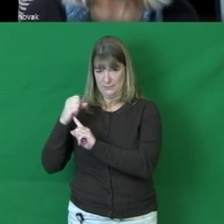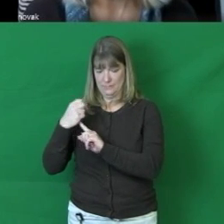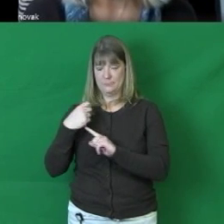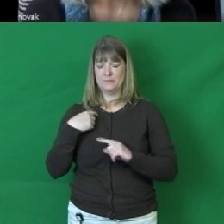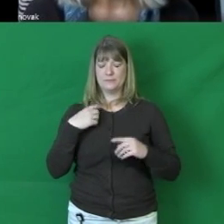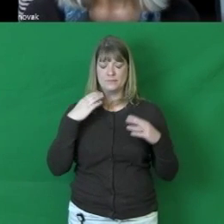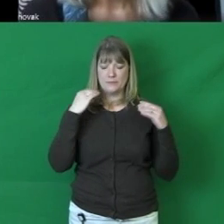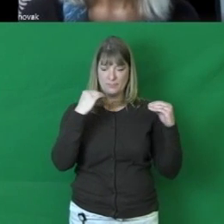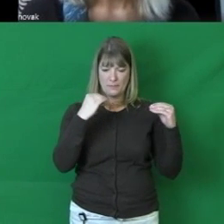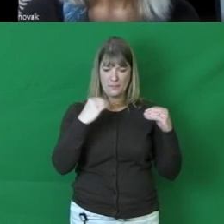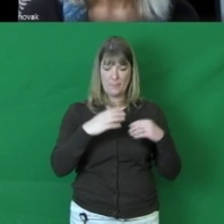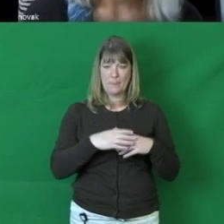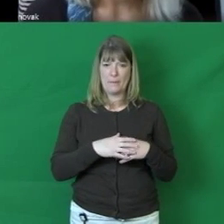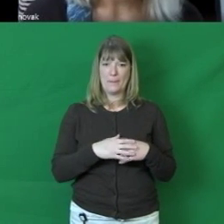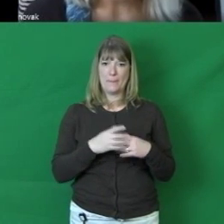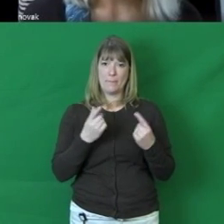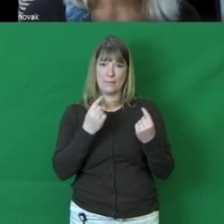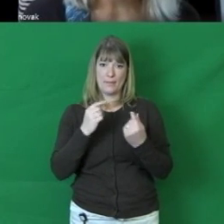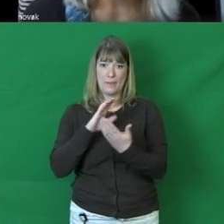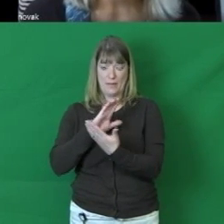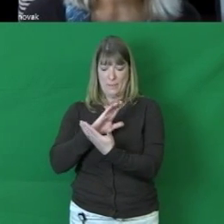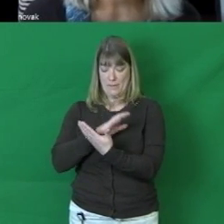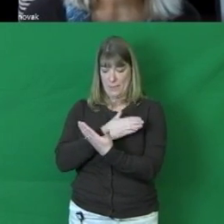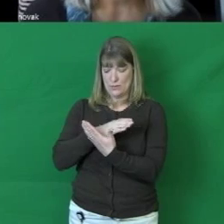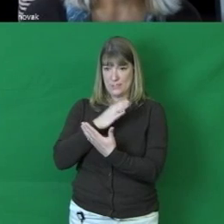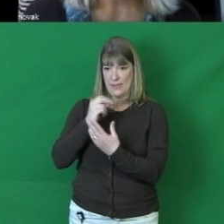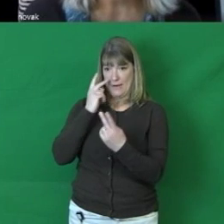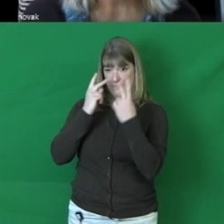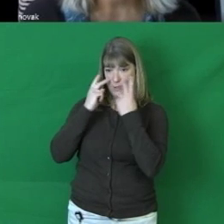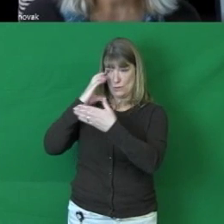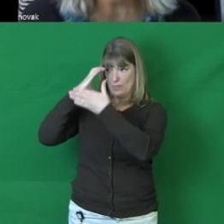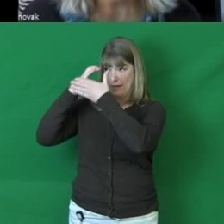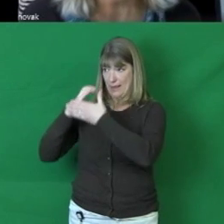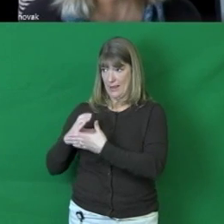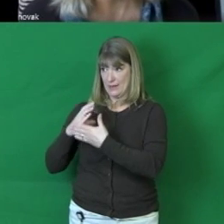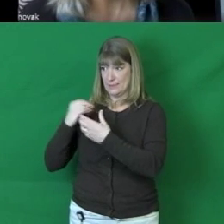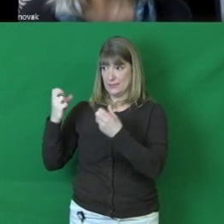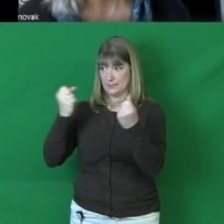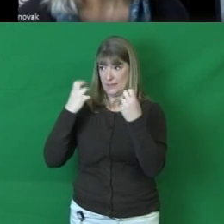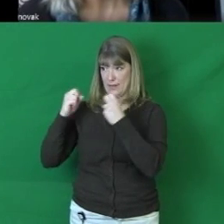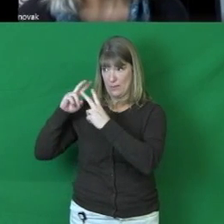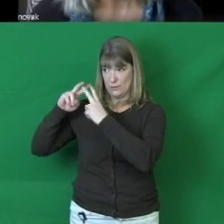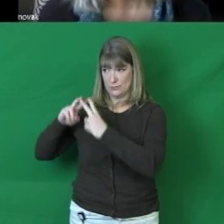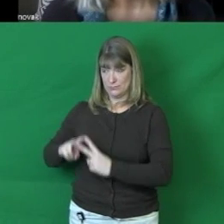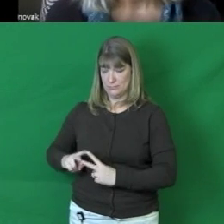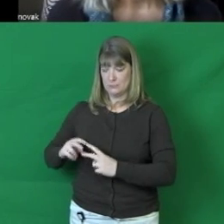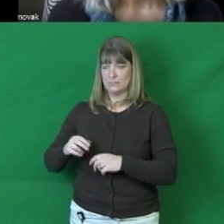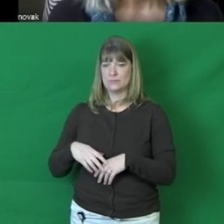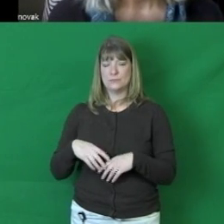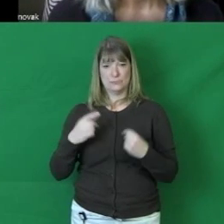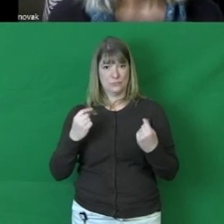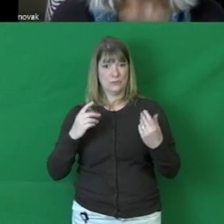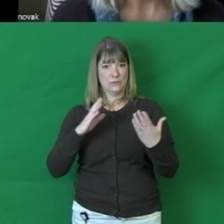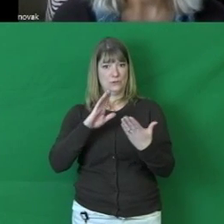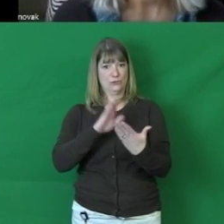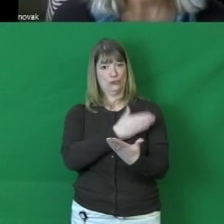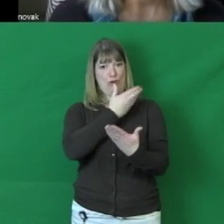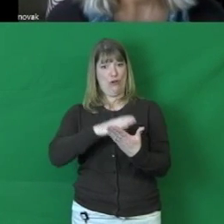that I taught in. One was, I paired music with visual aids and sign language. So I used song to teach